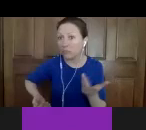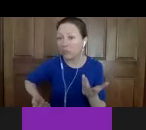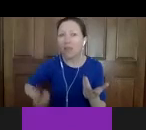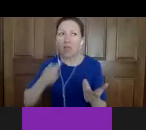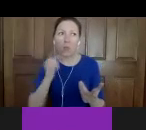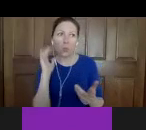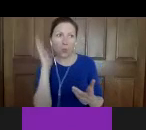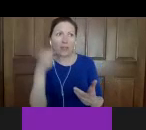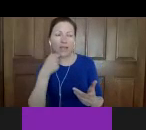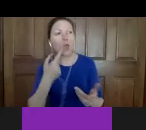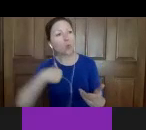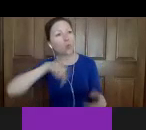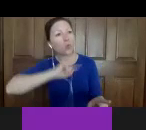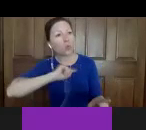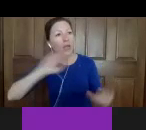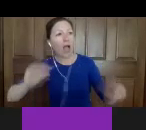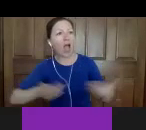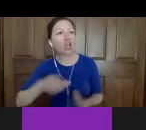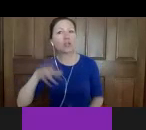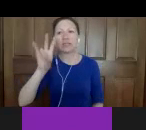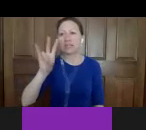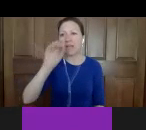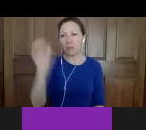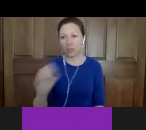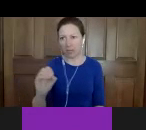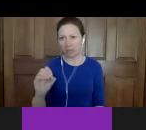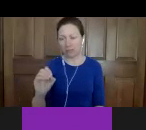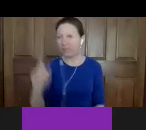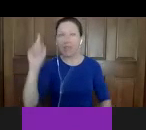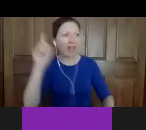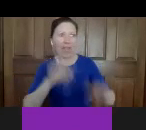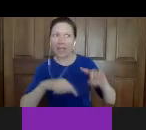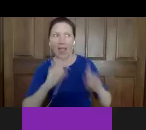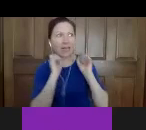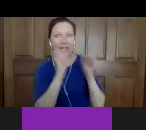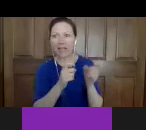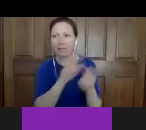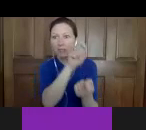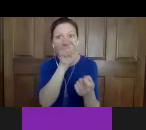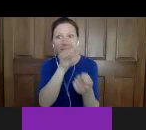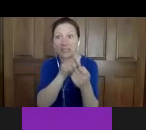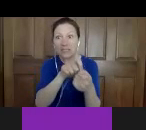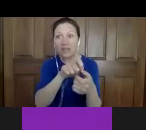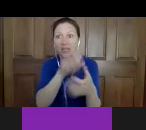can't give specifics. They're not going to talk about individual employees, they're not allowed to use this form in that way.